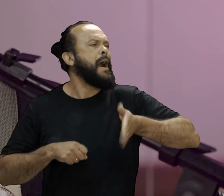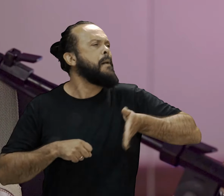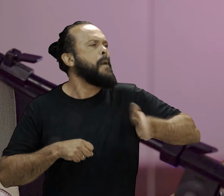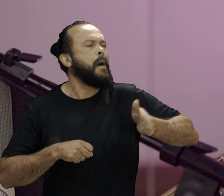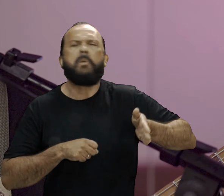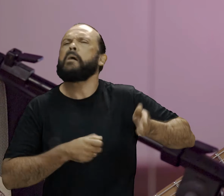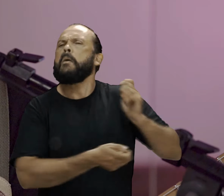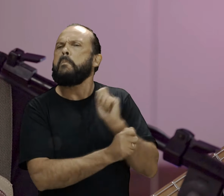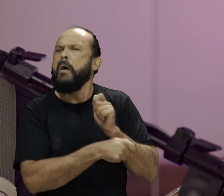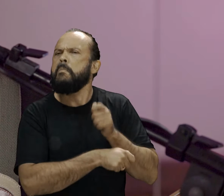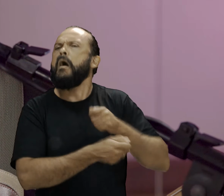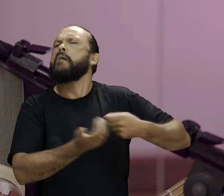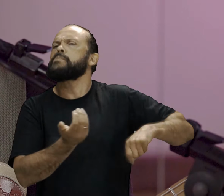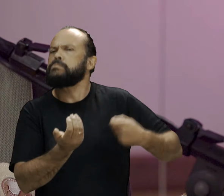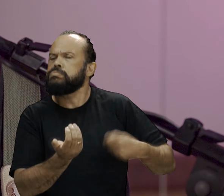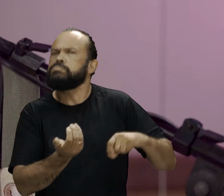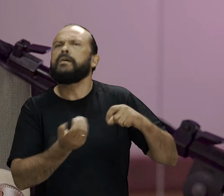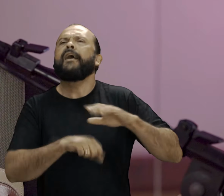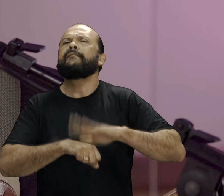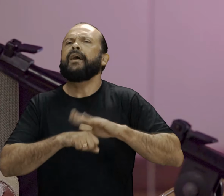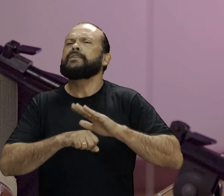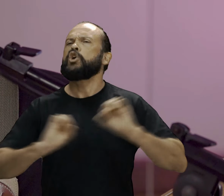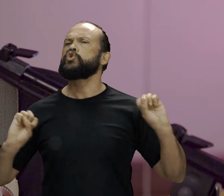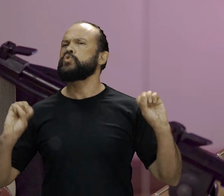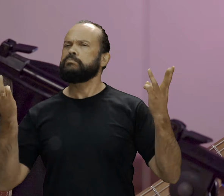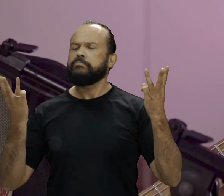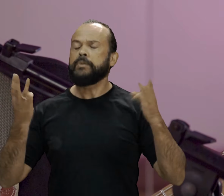write music together, start playing. Listening to each other's ideas, exchanging them